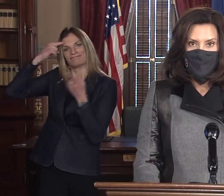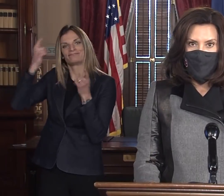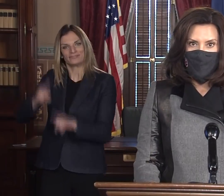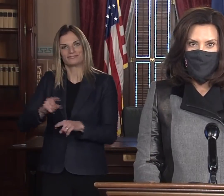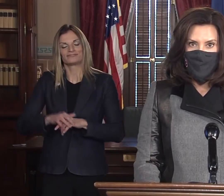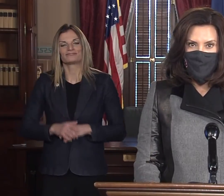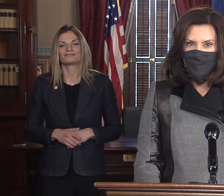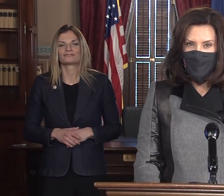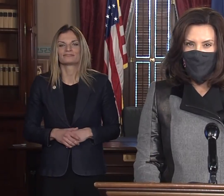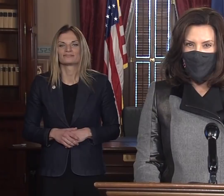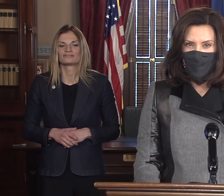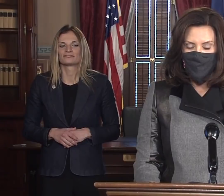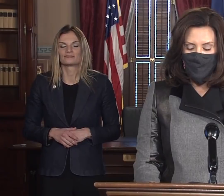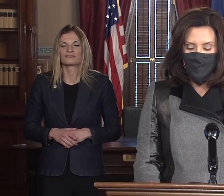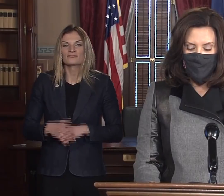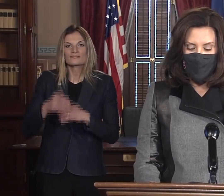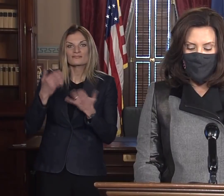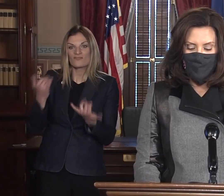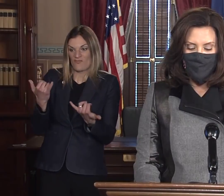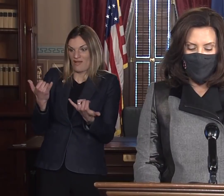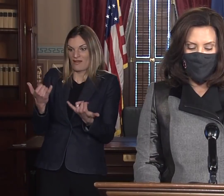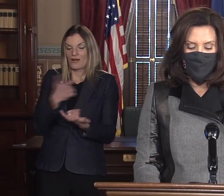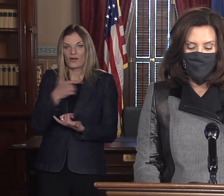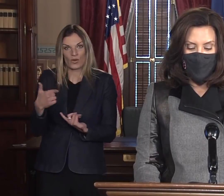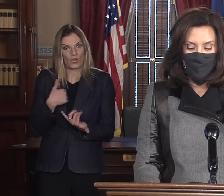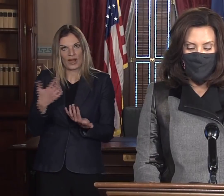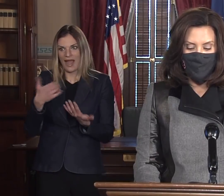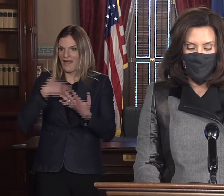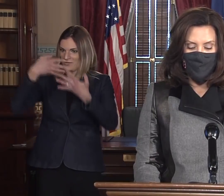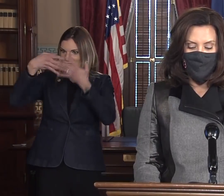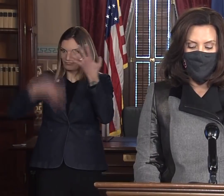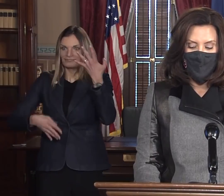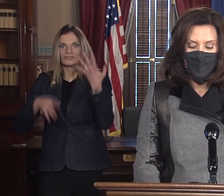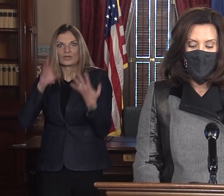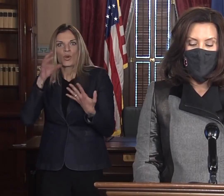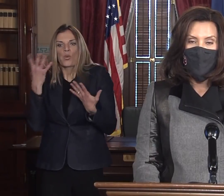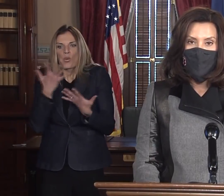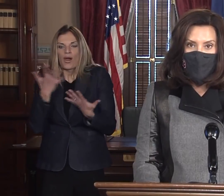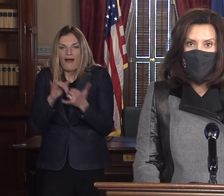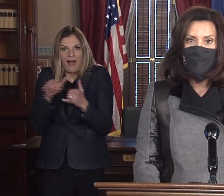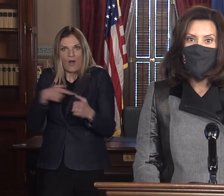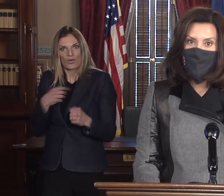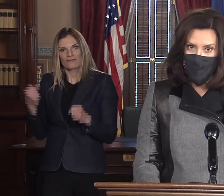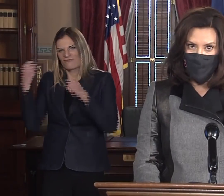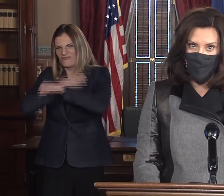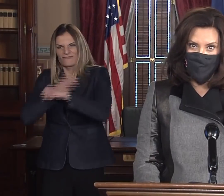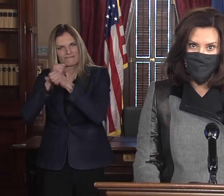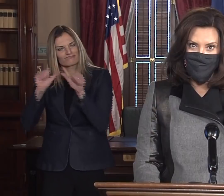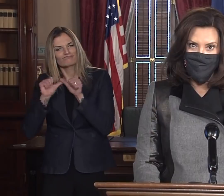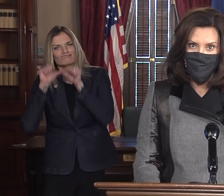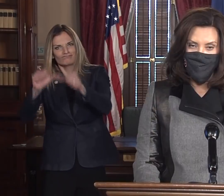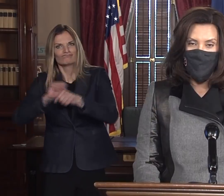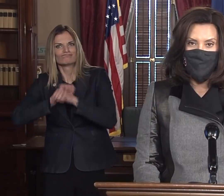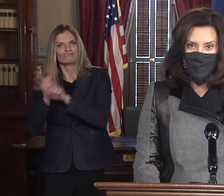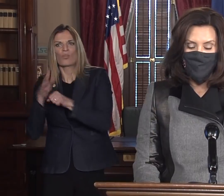I LOOK FORWARD TO MORE COLLABORATION WITH THE LEGISLATURE WHERE WE CAN FIND COMMON GROUND. WHILE THE TOOLS WE ARE USING TO